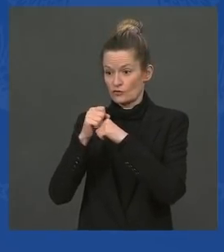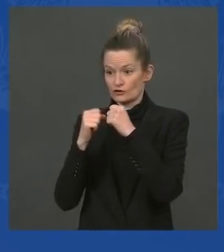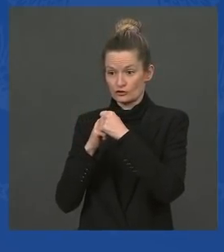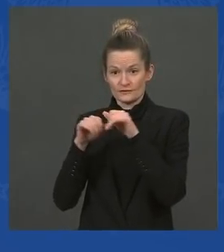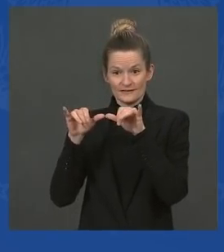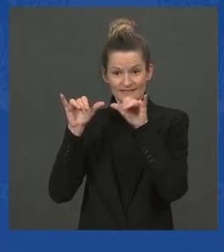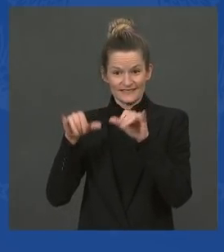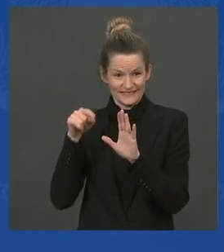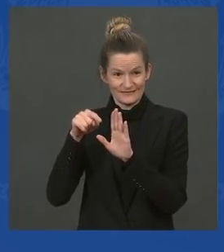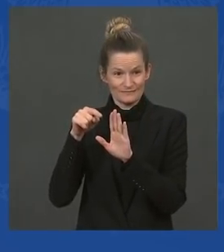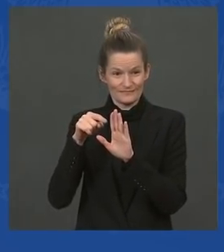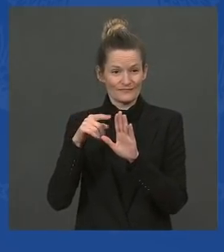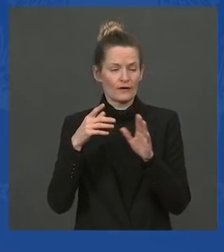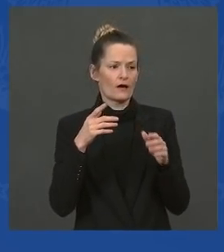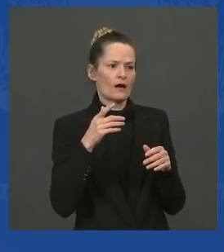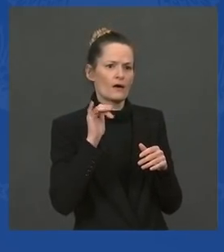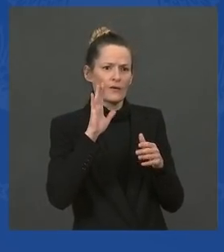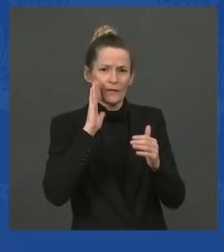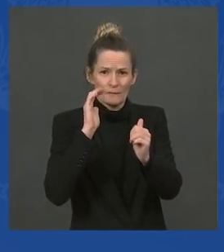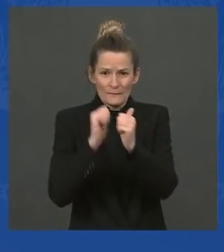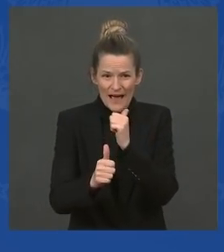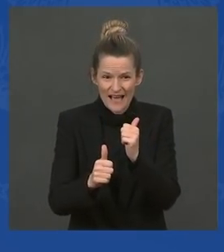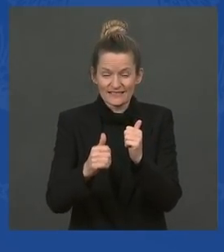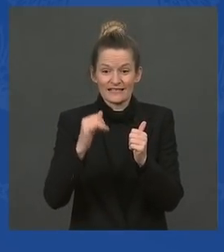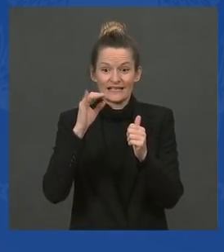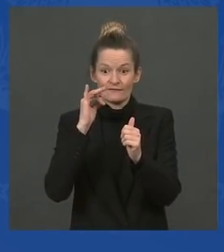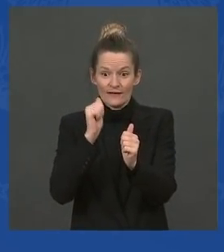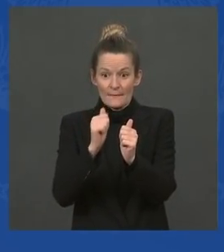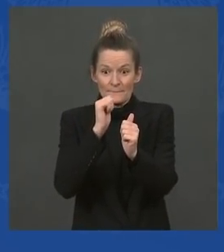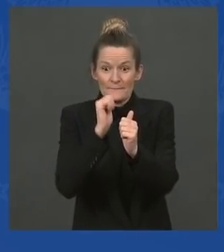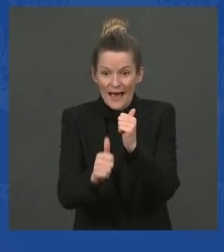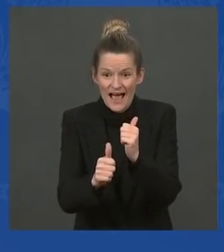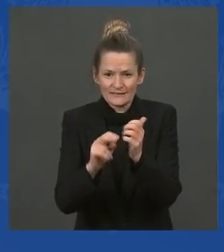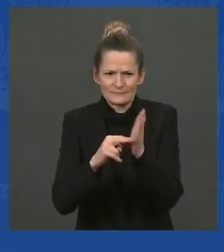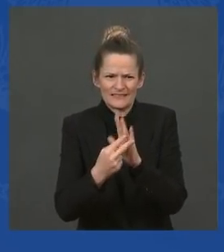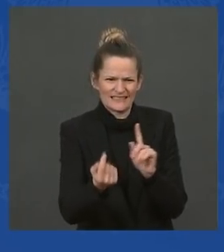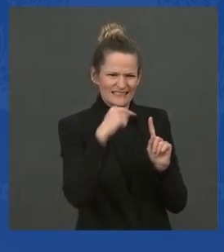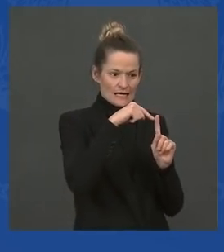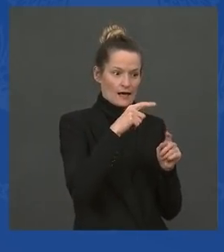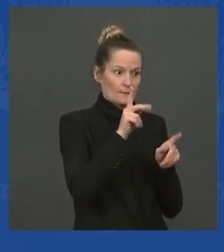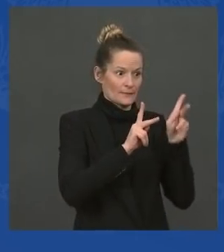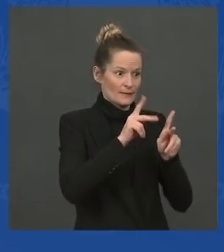who bought one of those electric cars, they're going to save $800 to $1,000 in fuel costs this year.